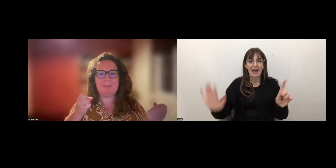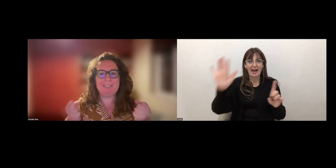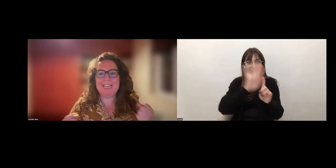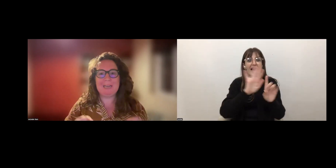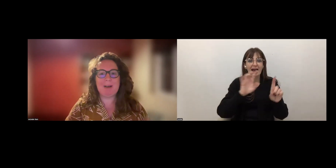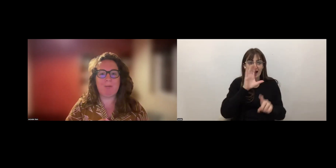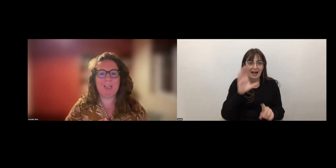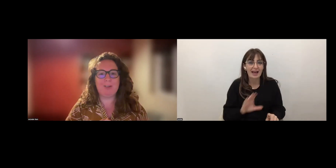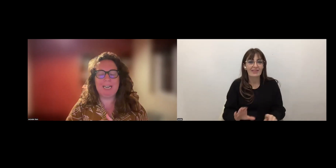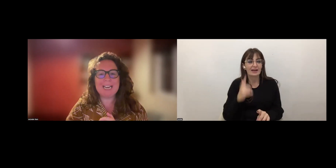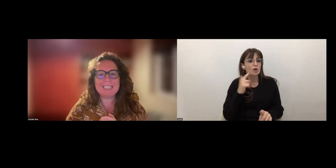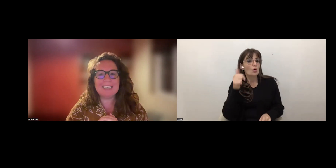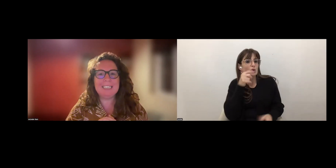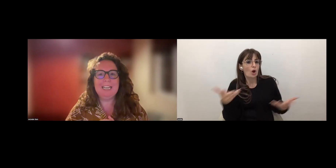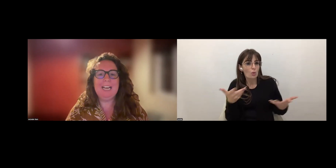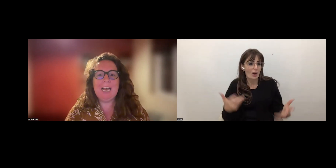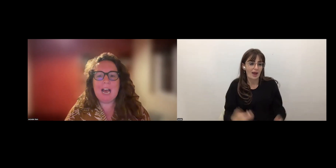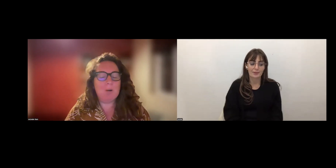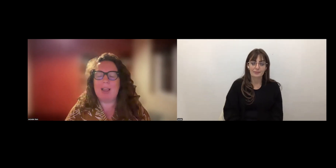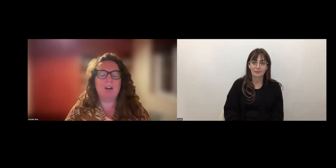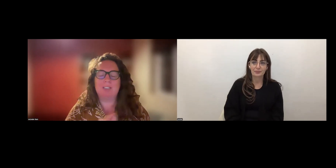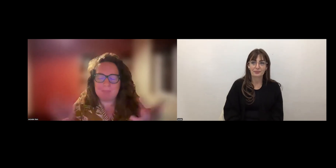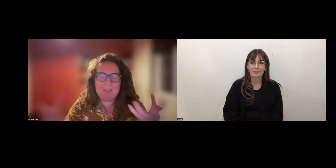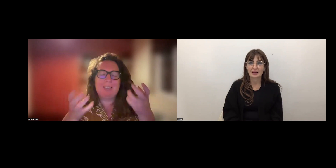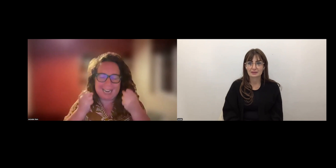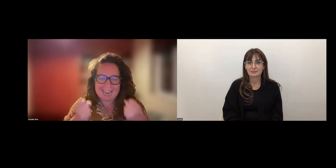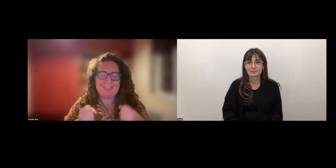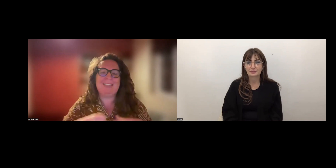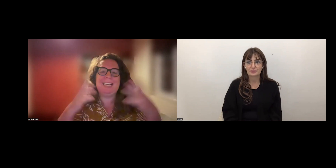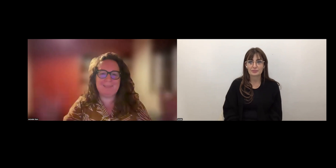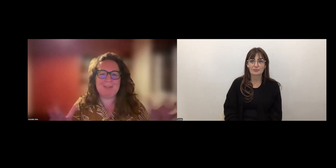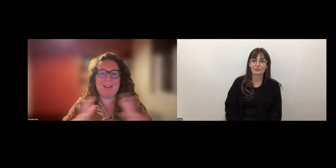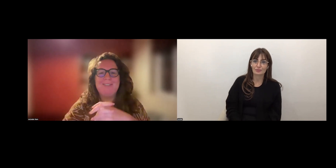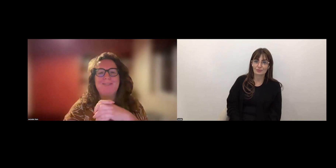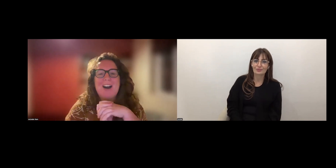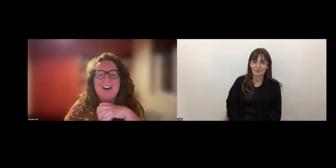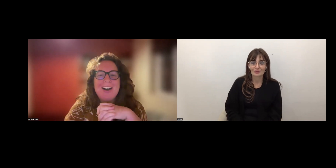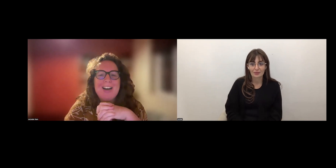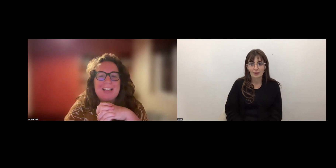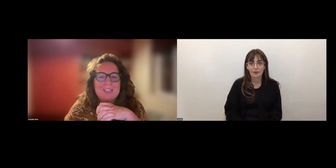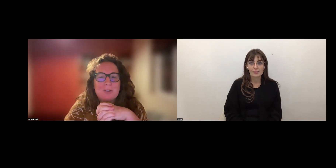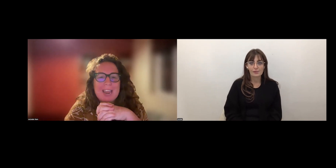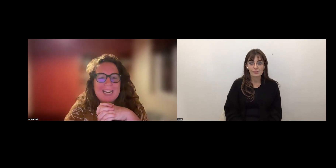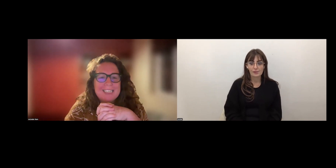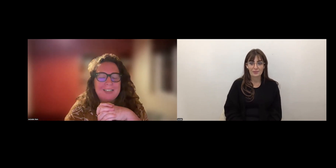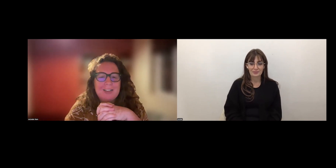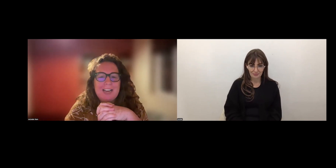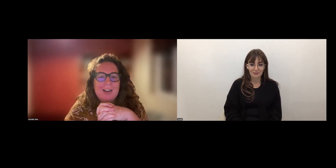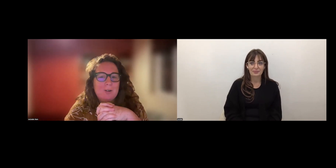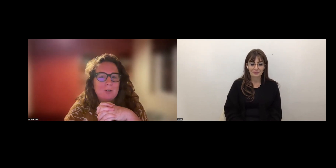some data about where you collect sorry, collect some data about where you are. That's great.